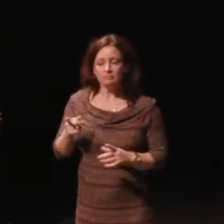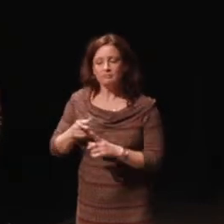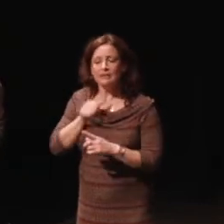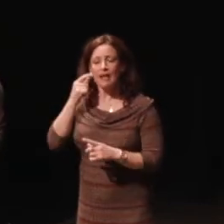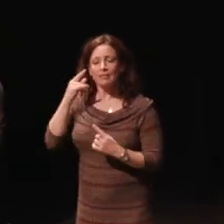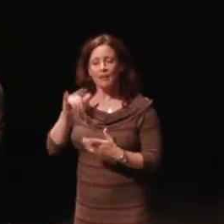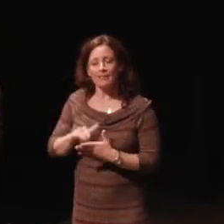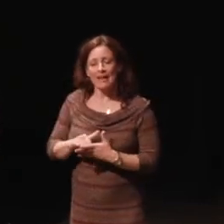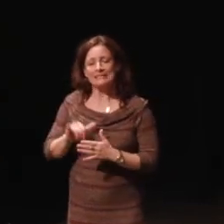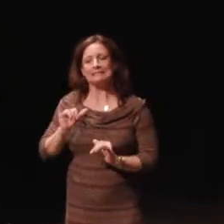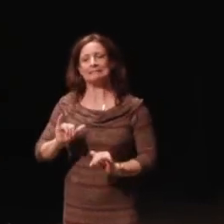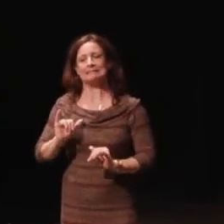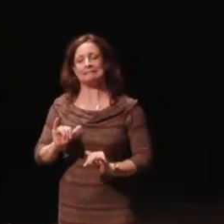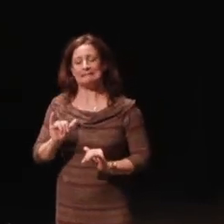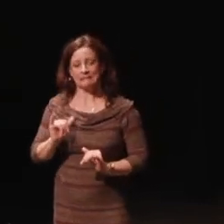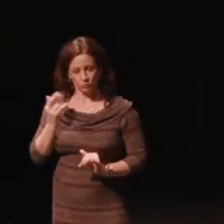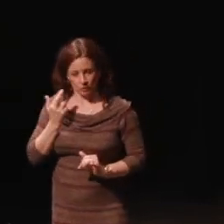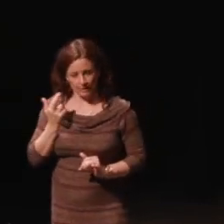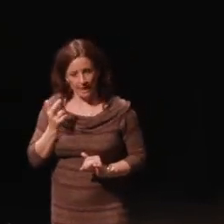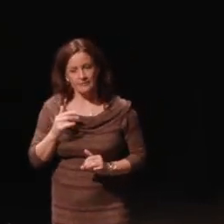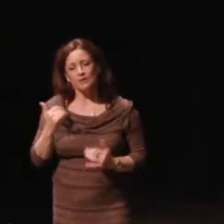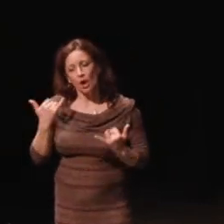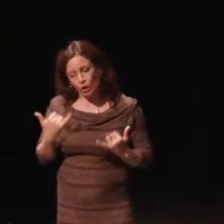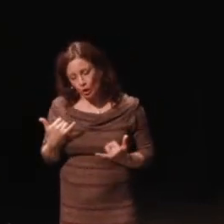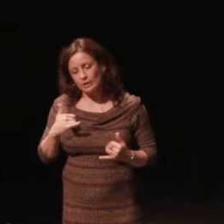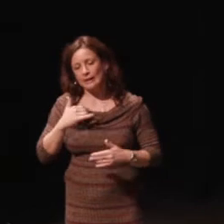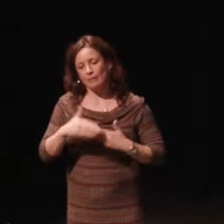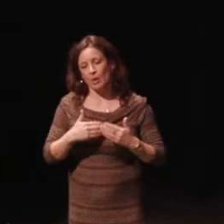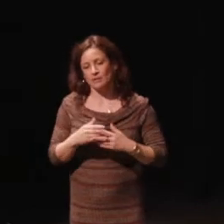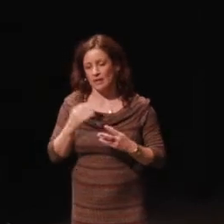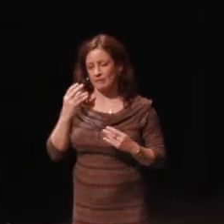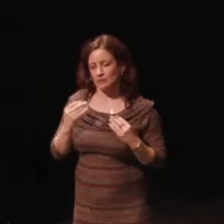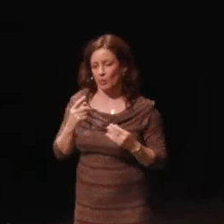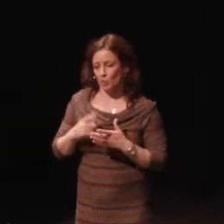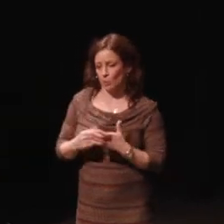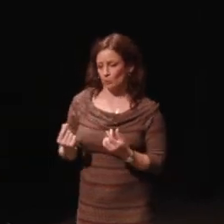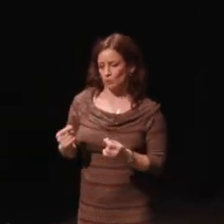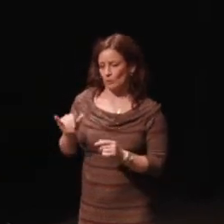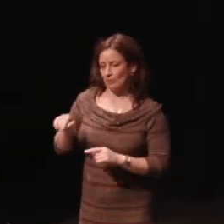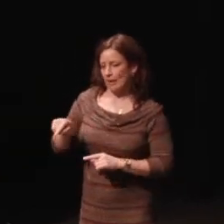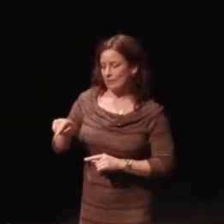It was not something we realized, and we're currently in the process of exploring what we can do with that.